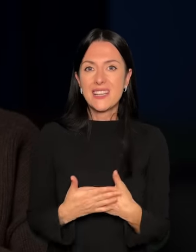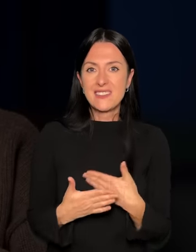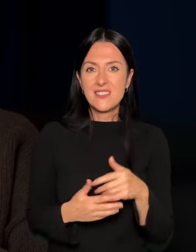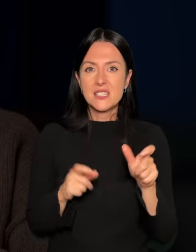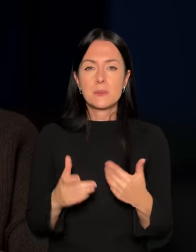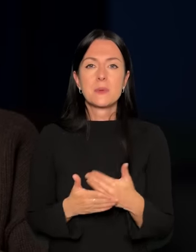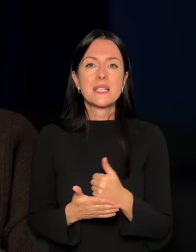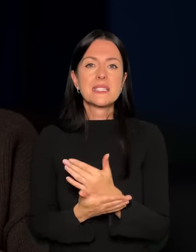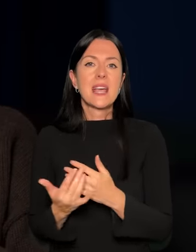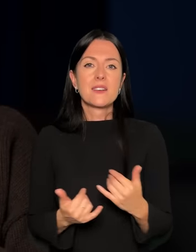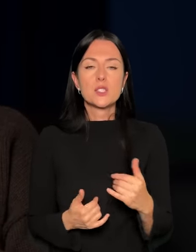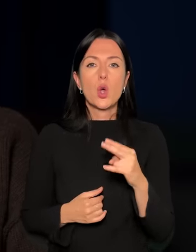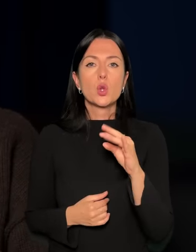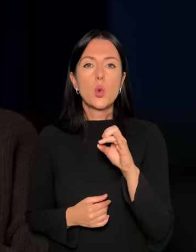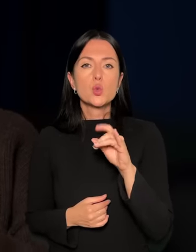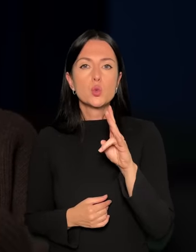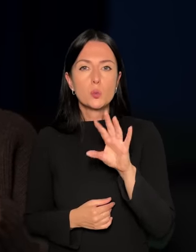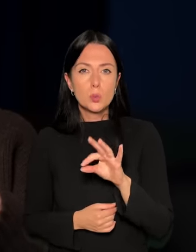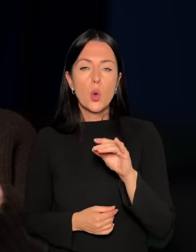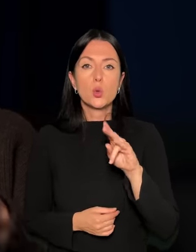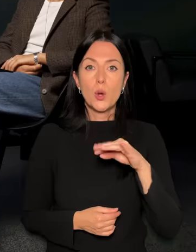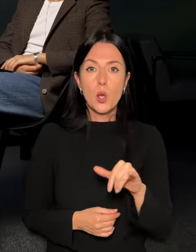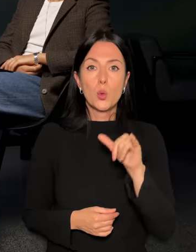for example, the Accessible.UA service. They have a map,